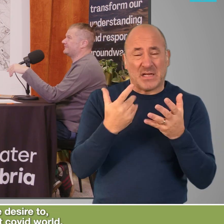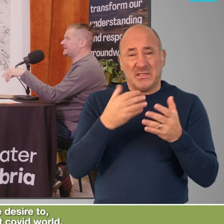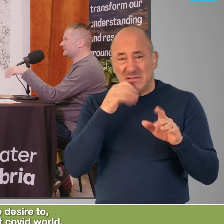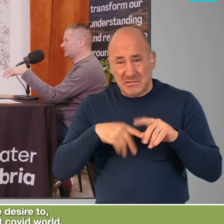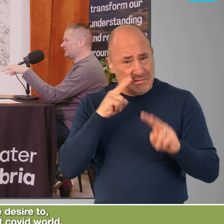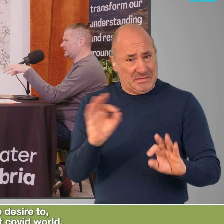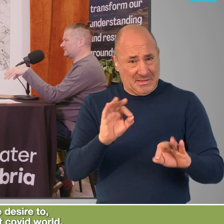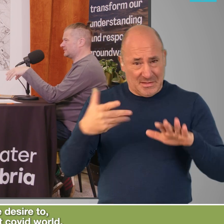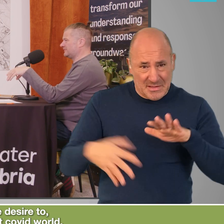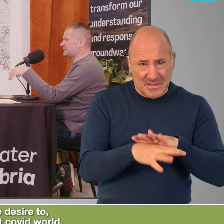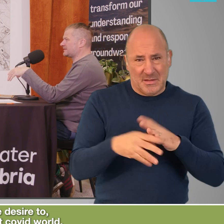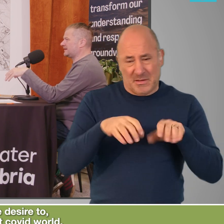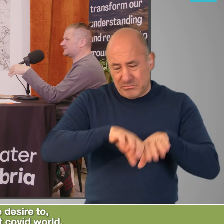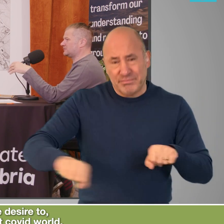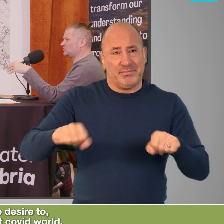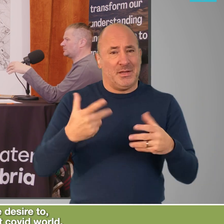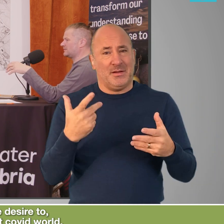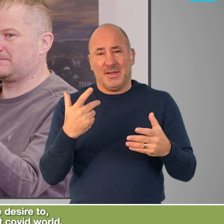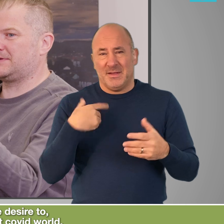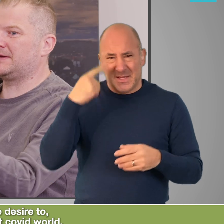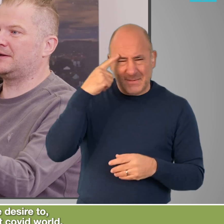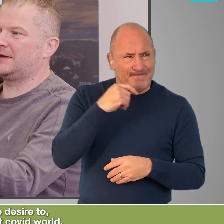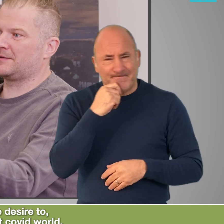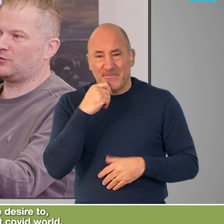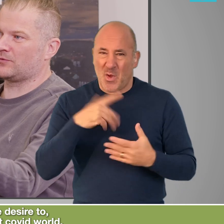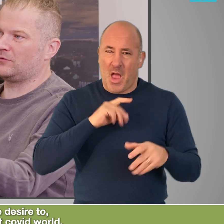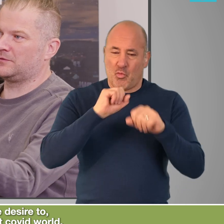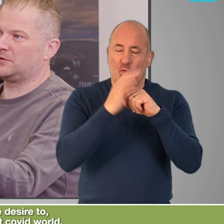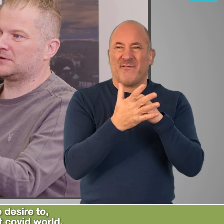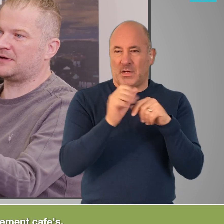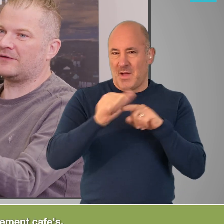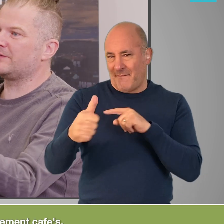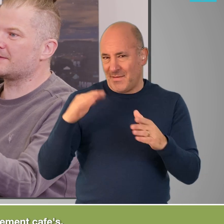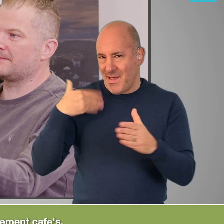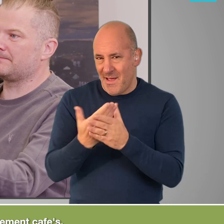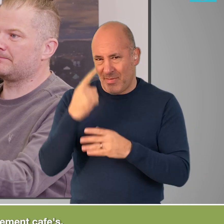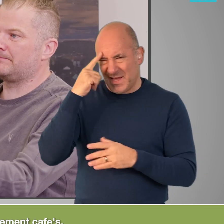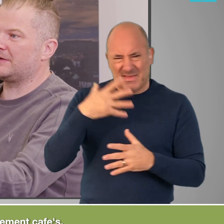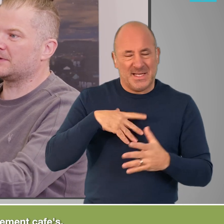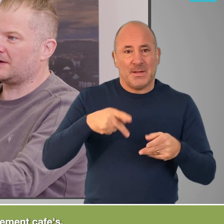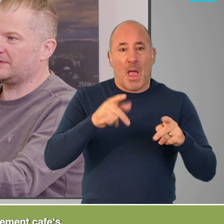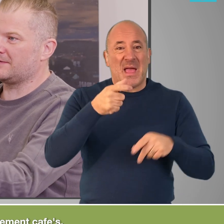Then you've got the desire to, particularly in this post covid world, to have things like pavement cafe's,